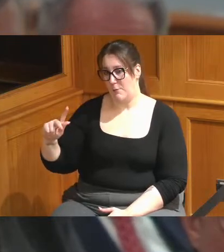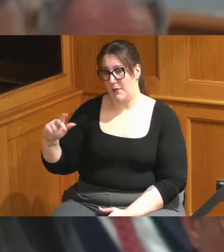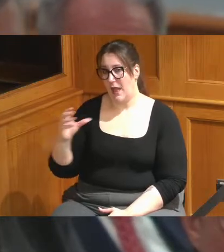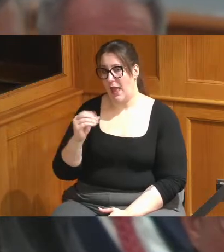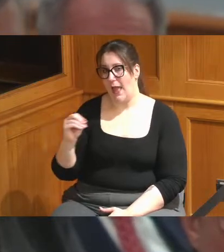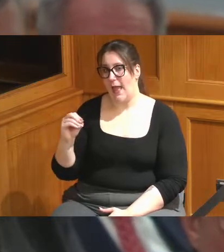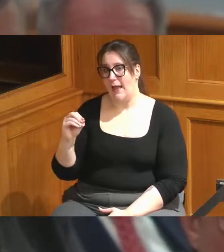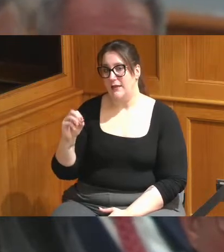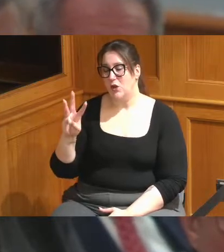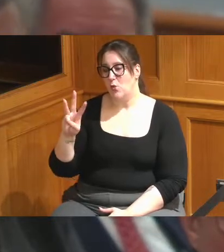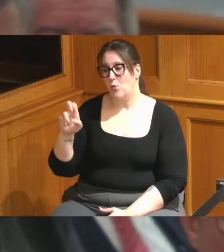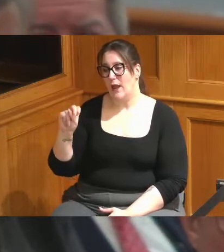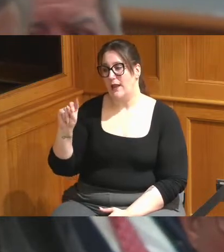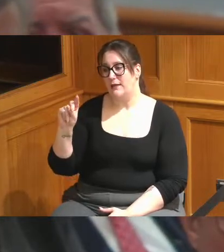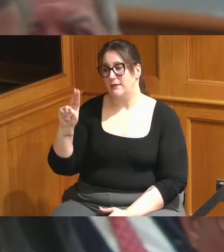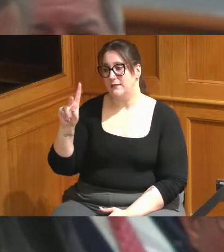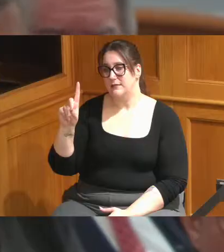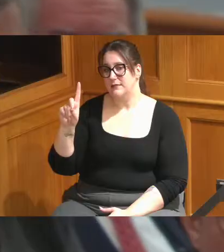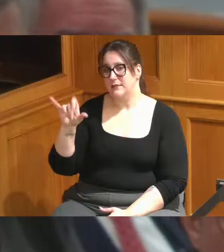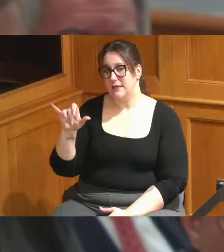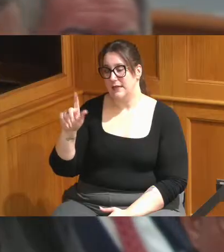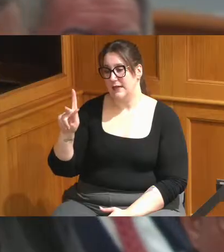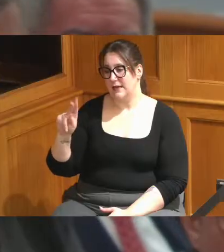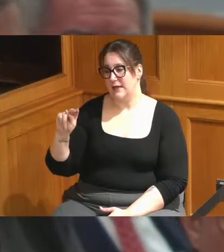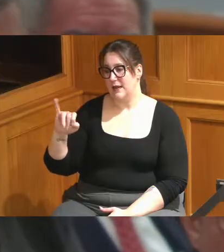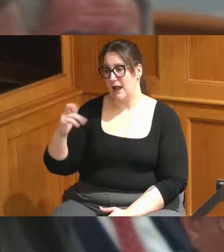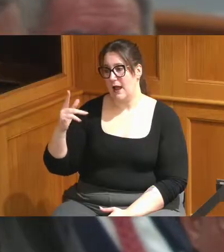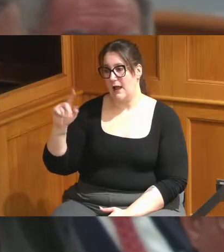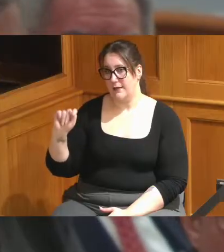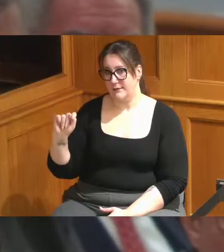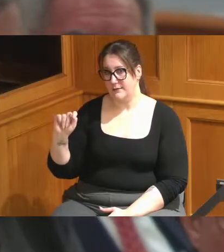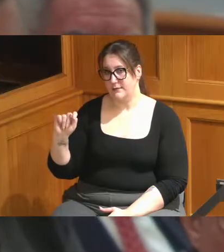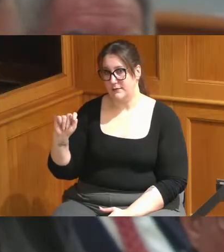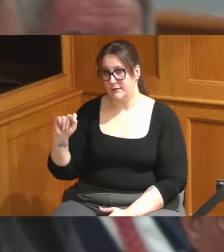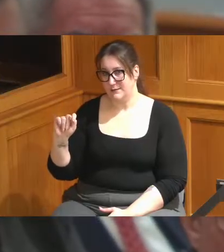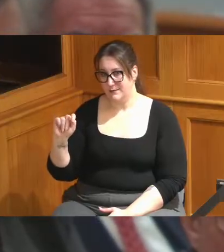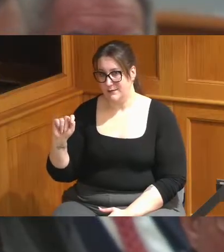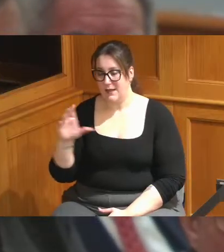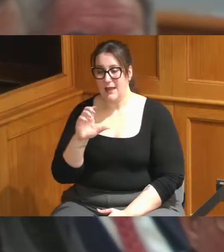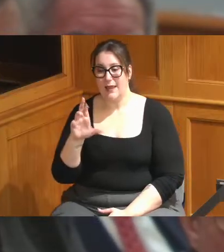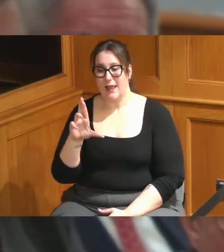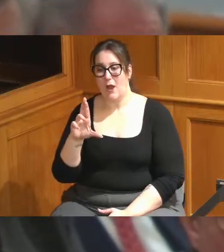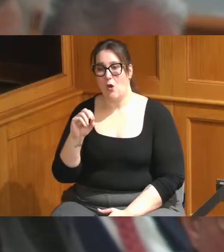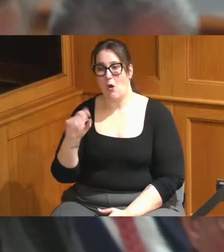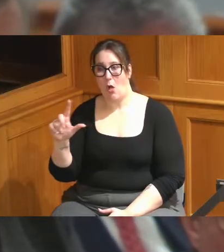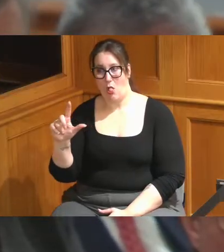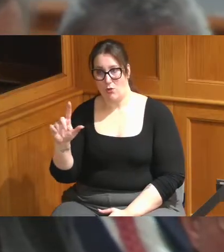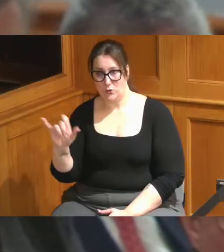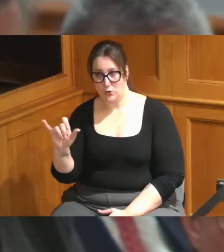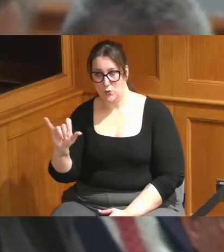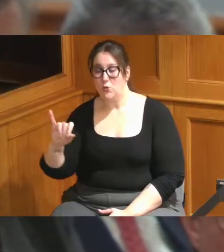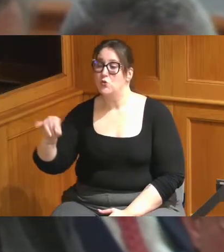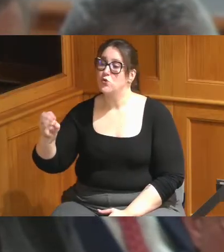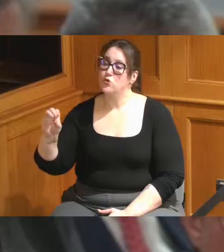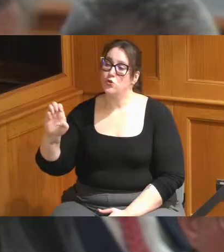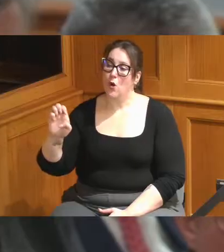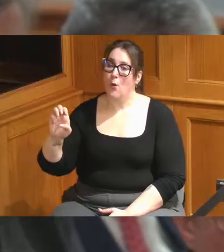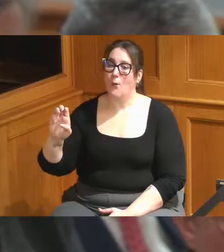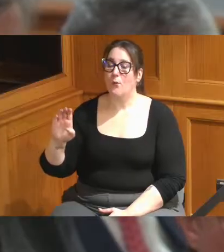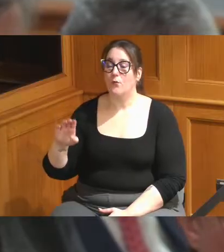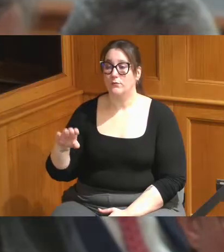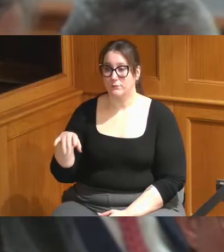principal MKSK. Marie Jill Carroll with Starboard Strategy is here. Joan Butner with Hamilton County